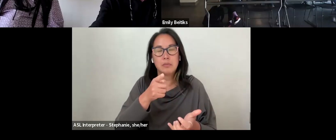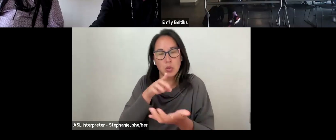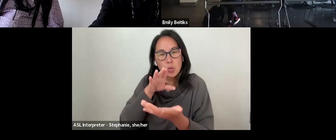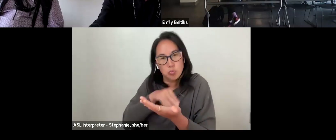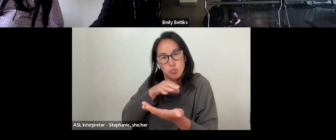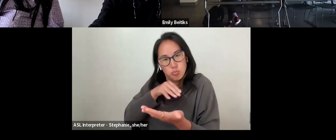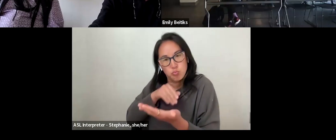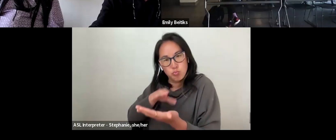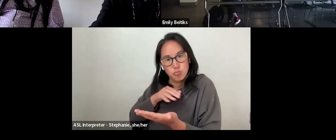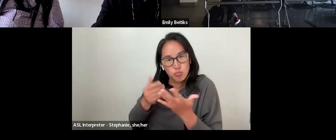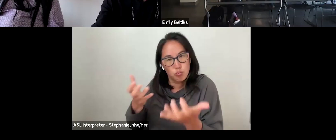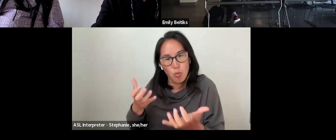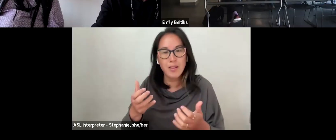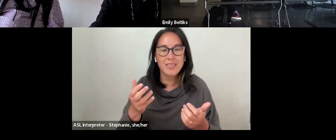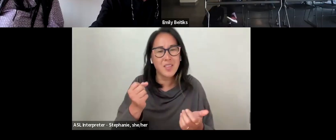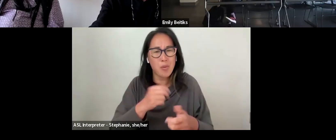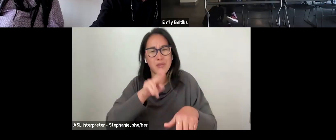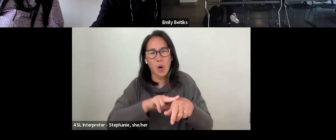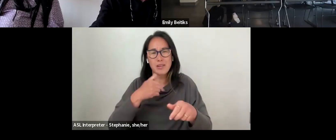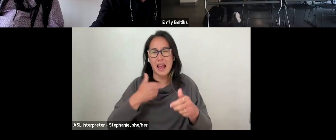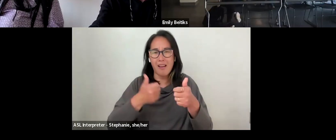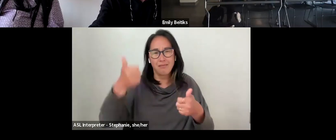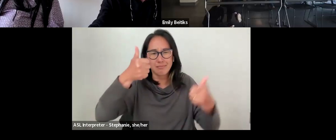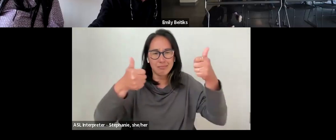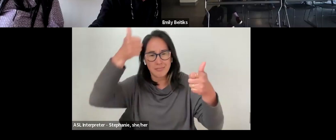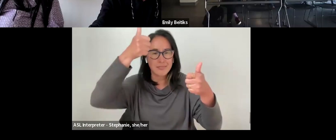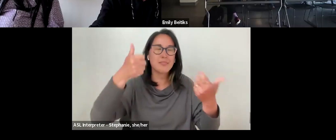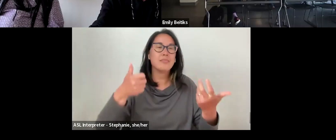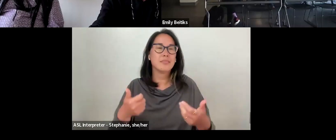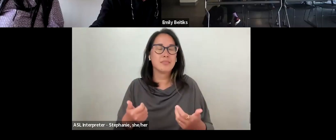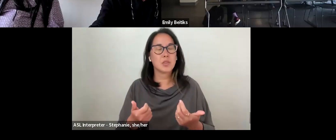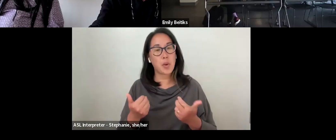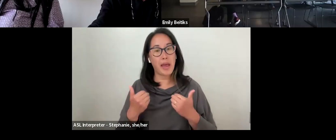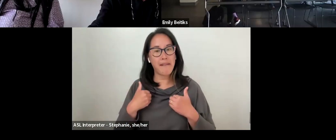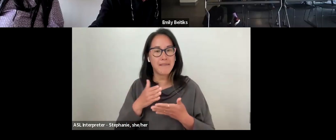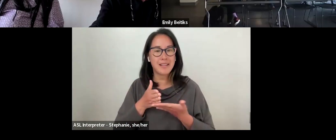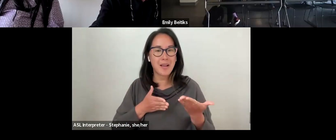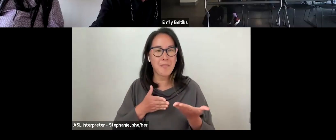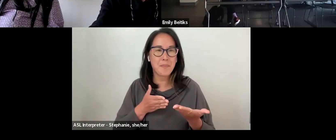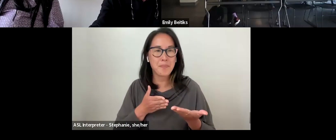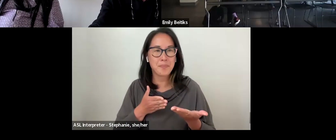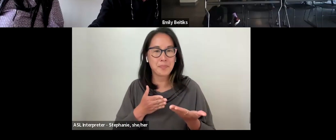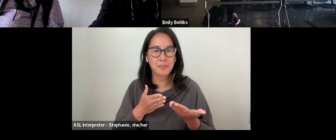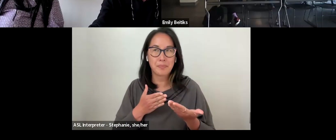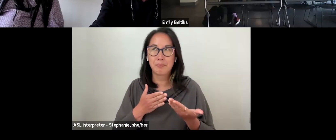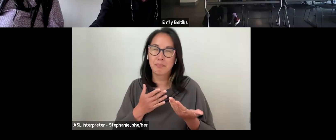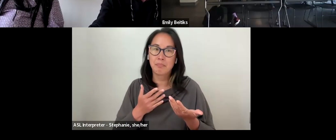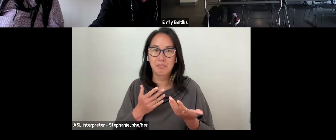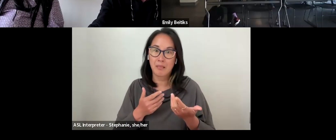So there is a certain measure of hierarchy that has to be there.